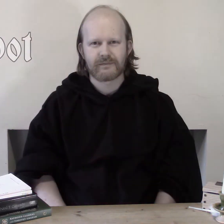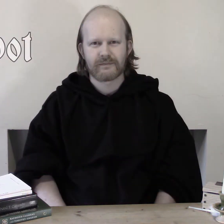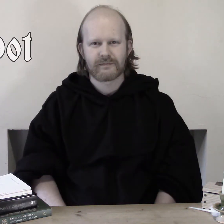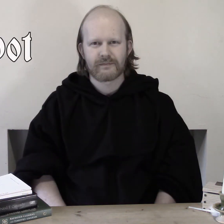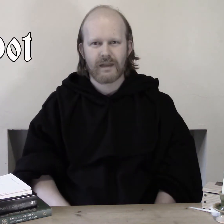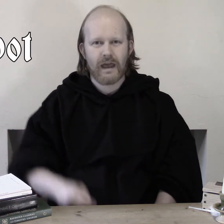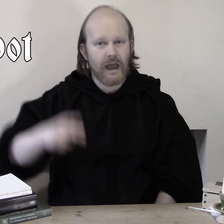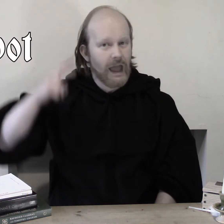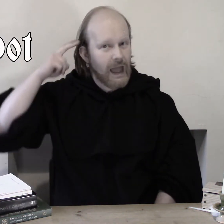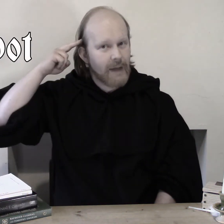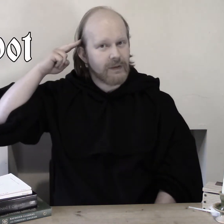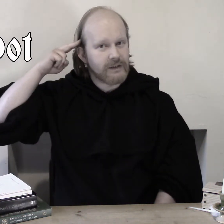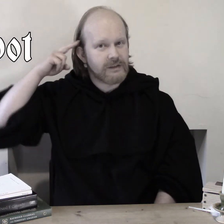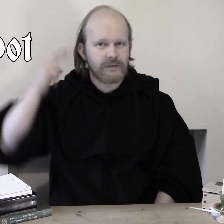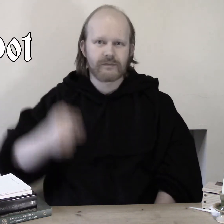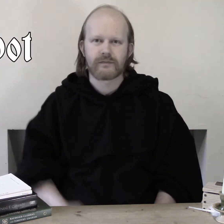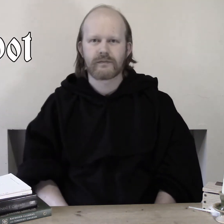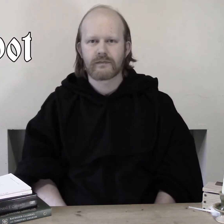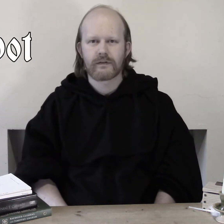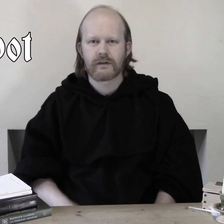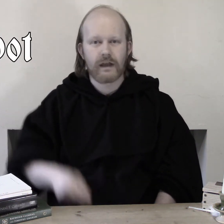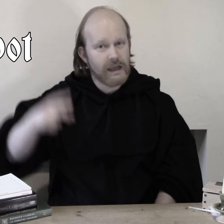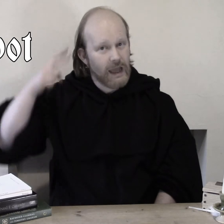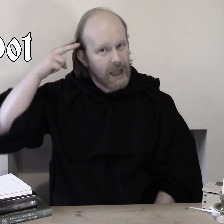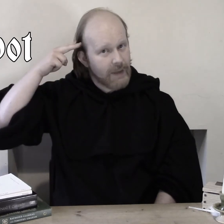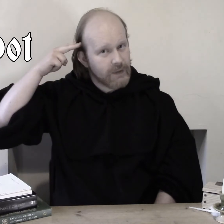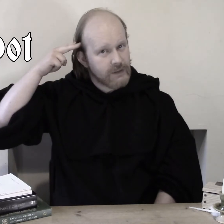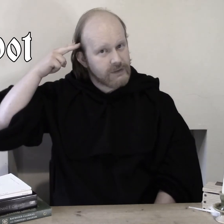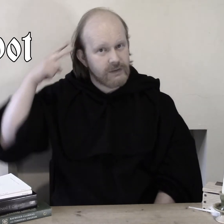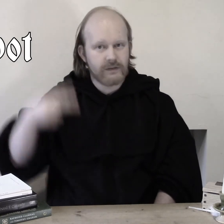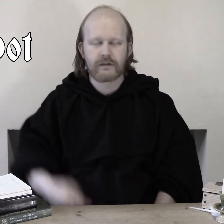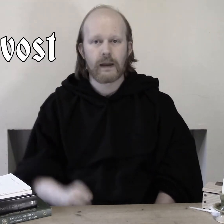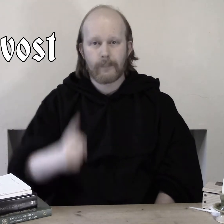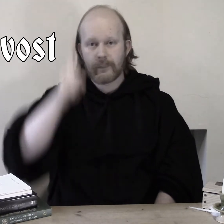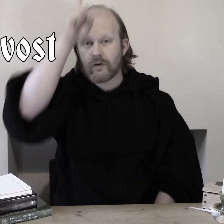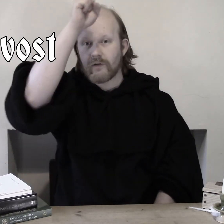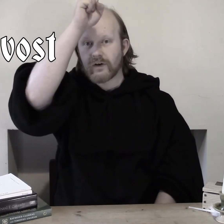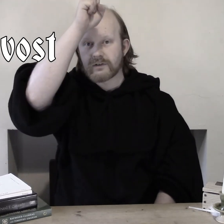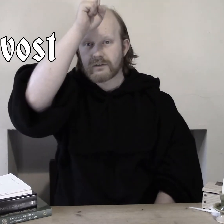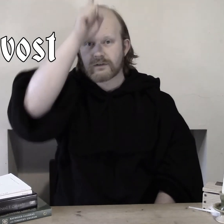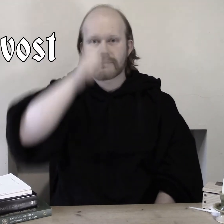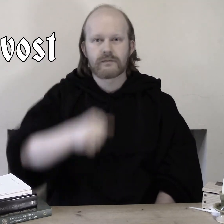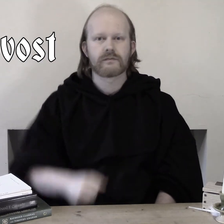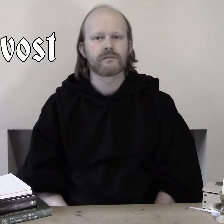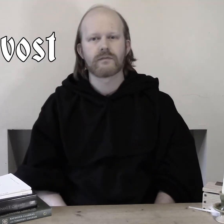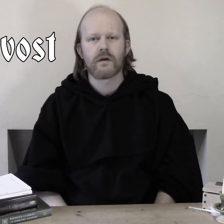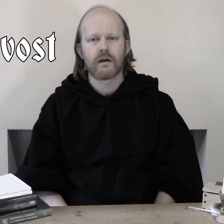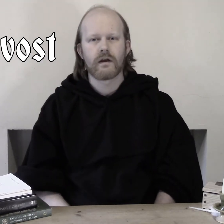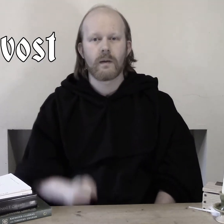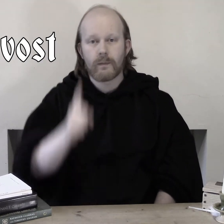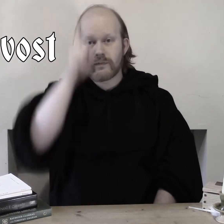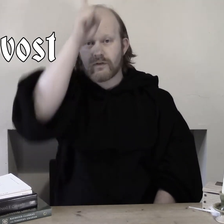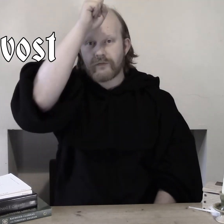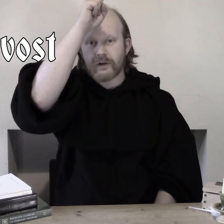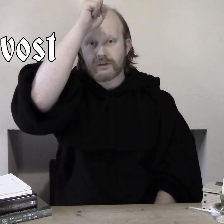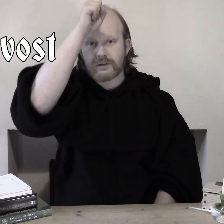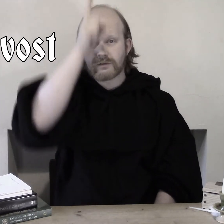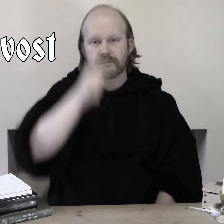These include the Abbot and the Provost,